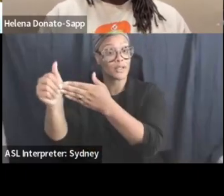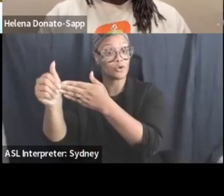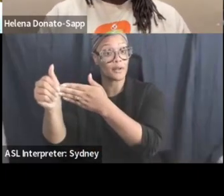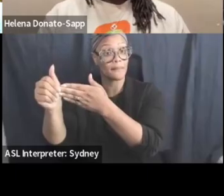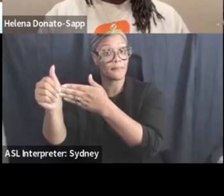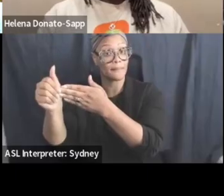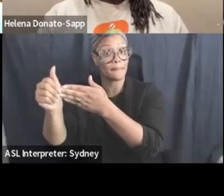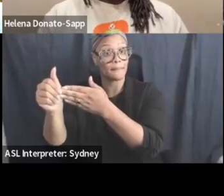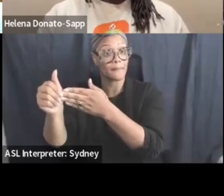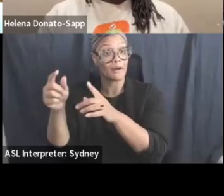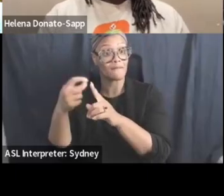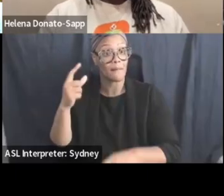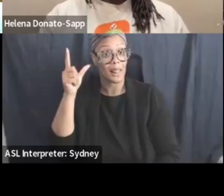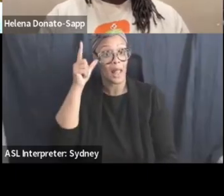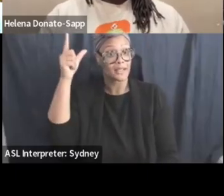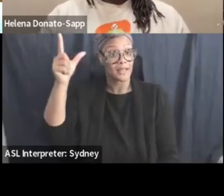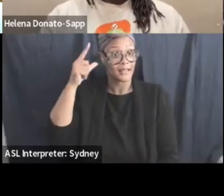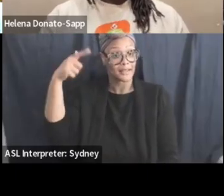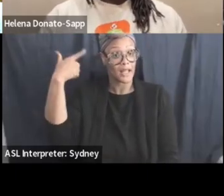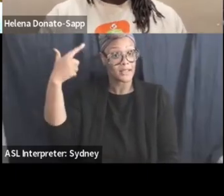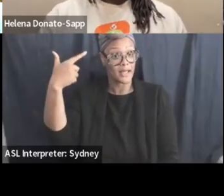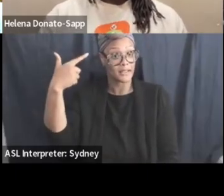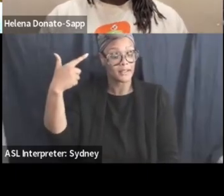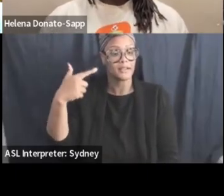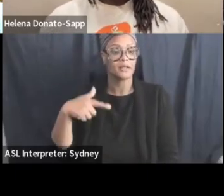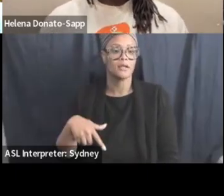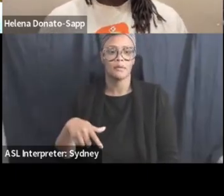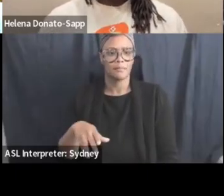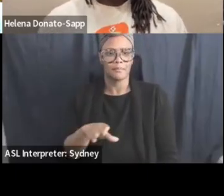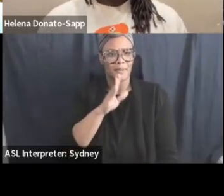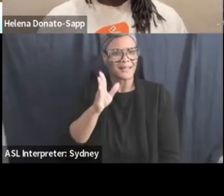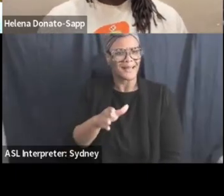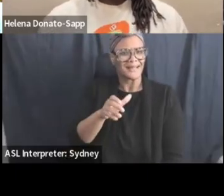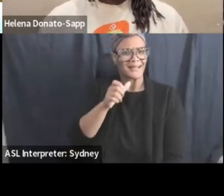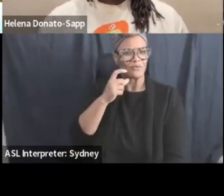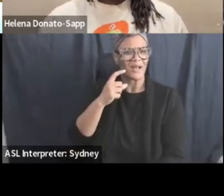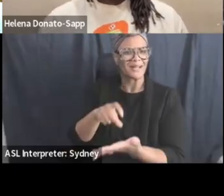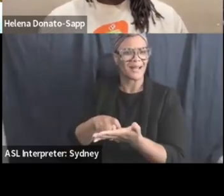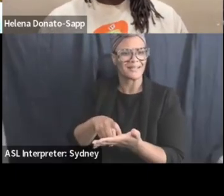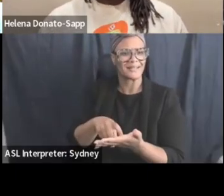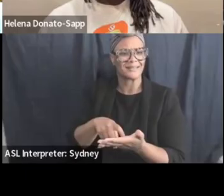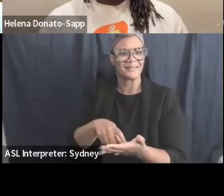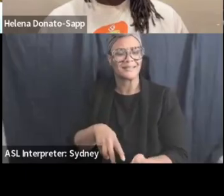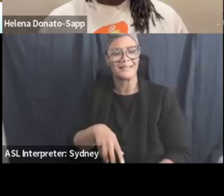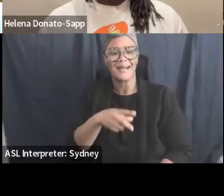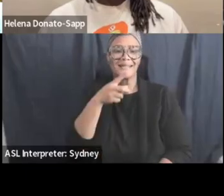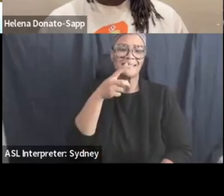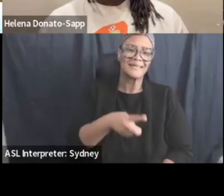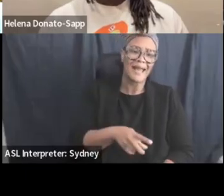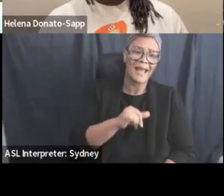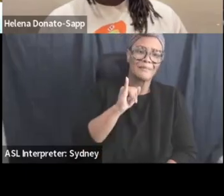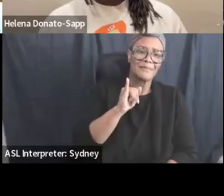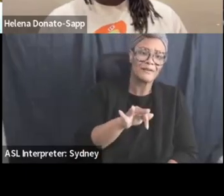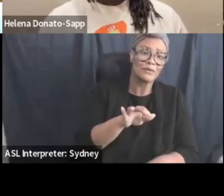it's a it's a damned if you don't if you damned don't kind of situation where no matter what I do,